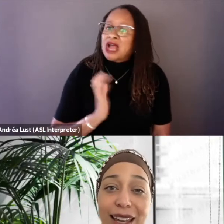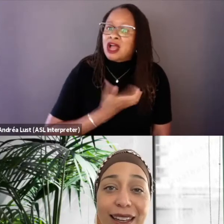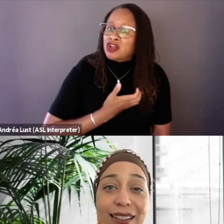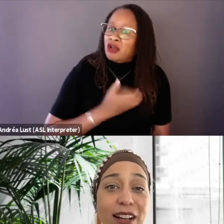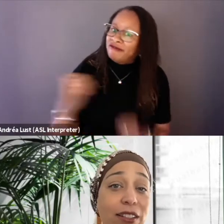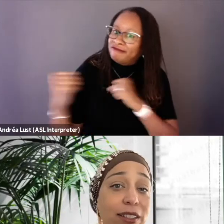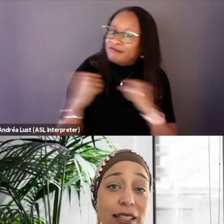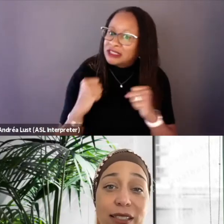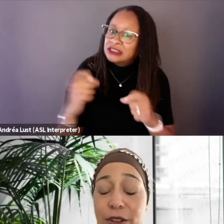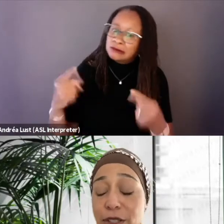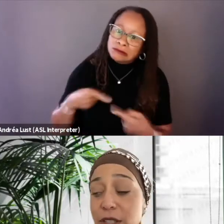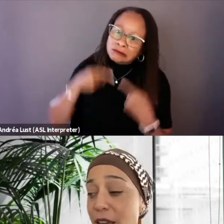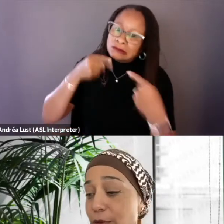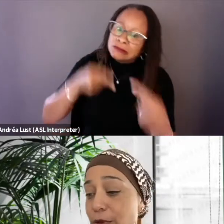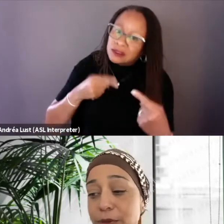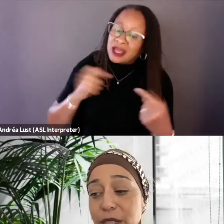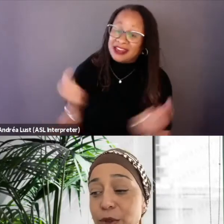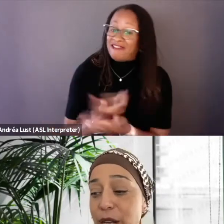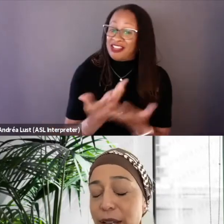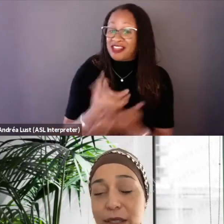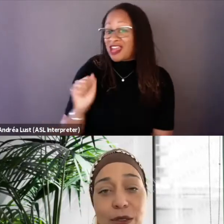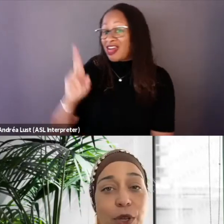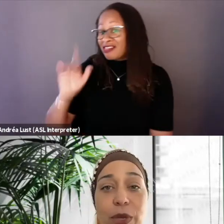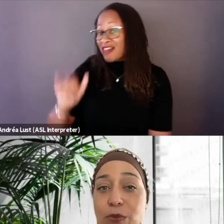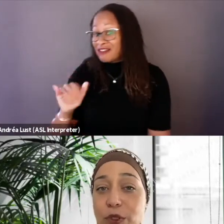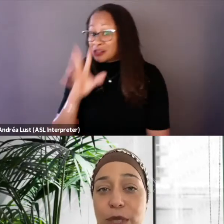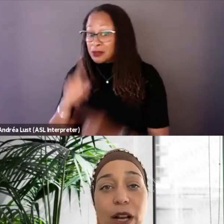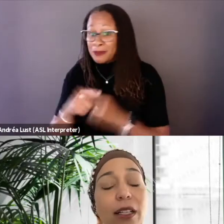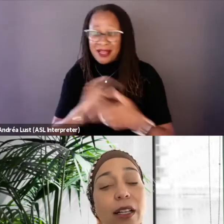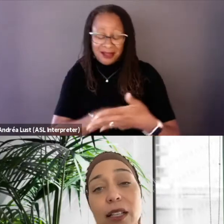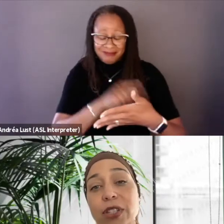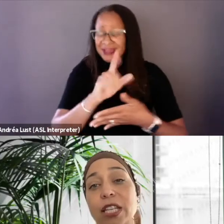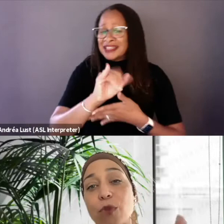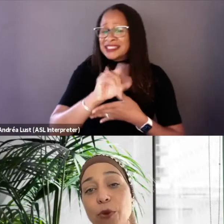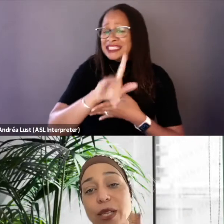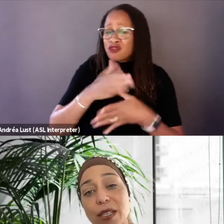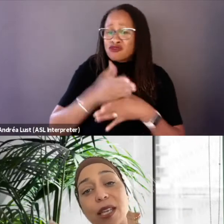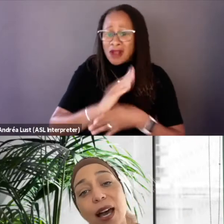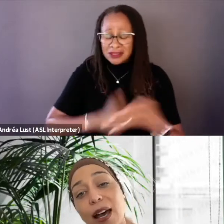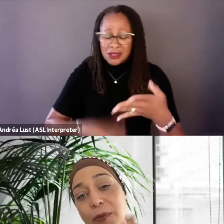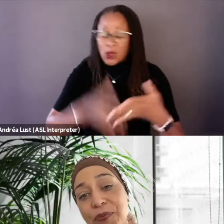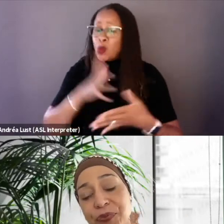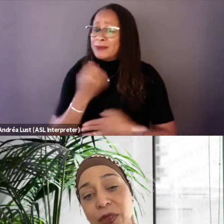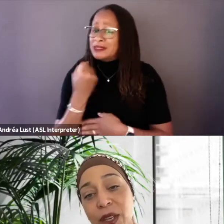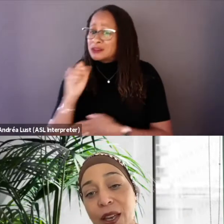and all the things Larry just named from civil rights, the women's movement, all of these moments in time.